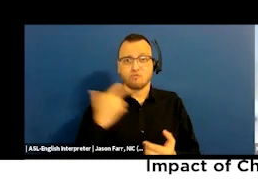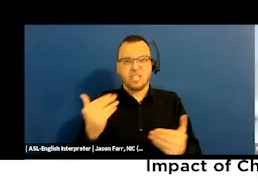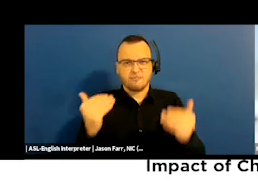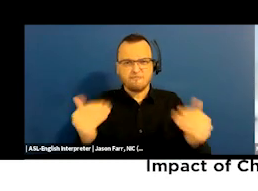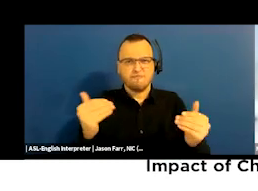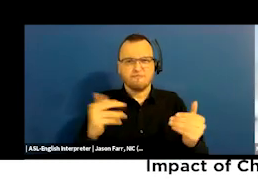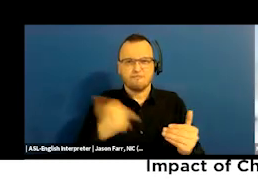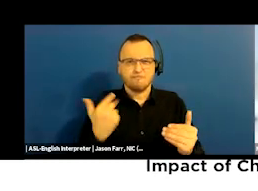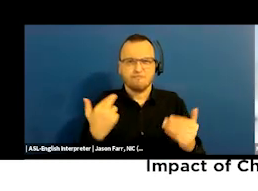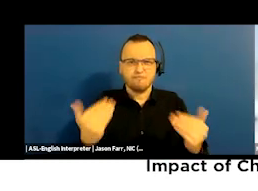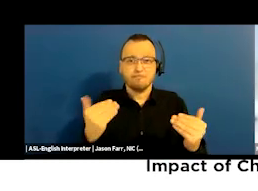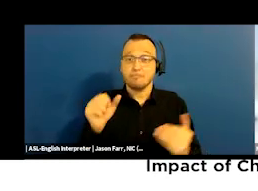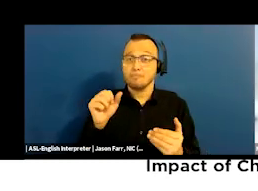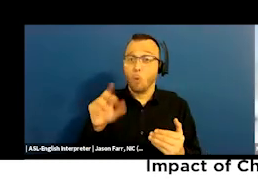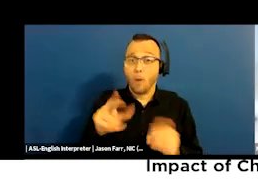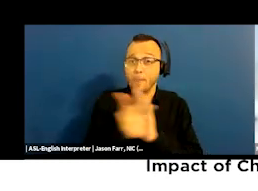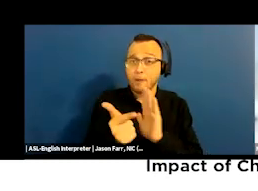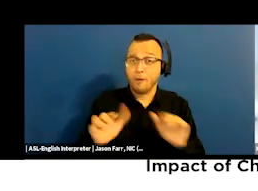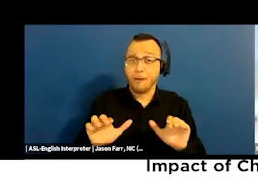this is where we see the escalated behavior,